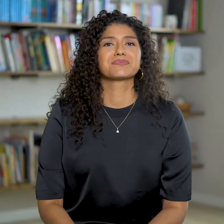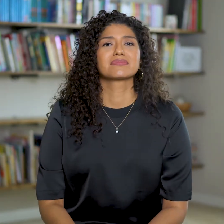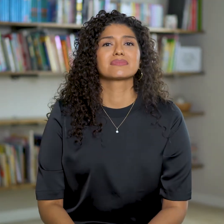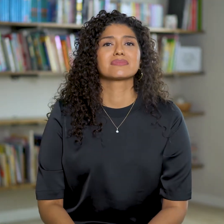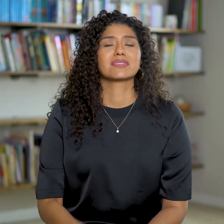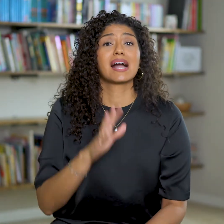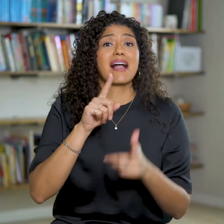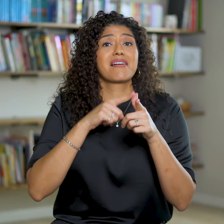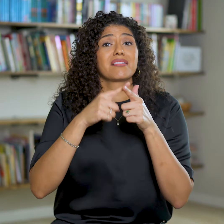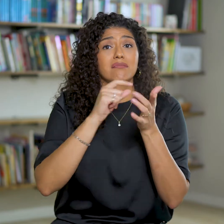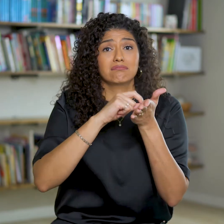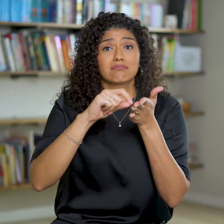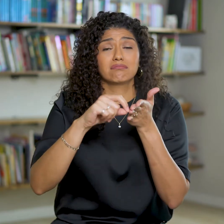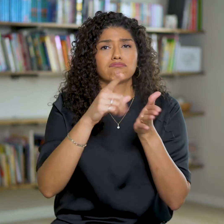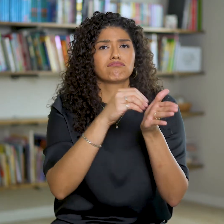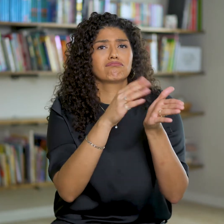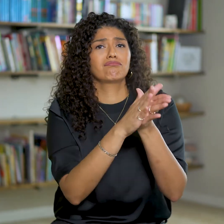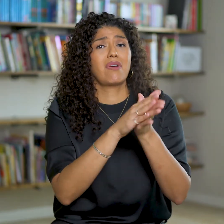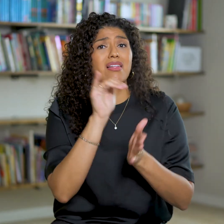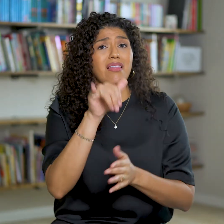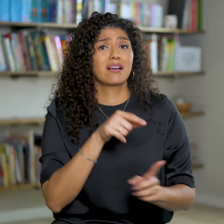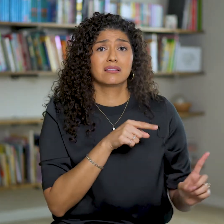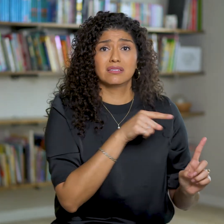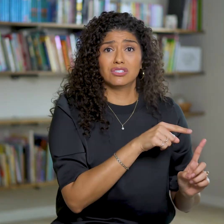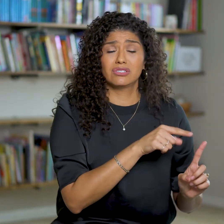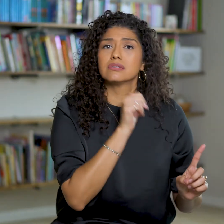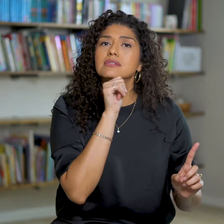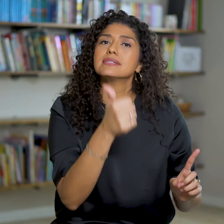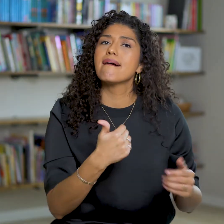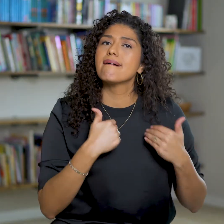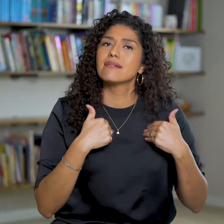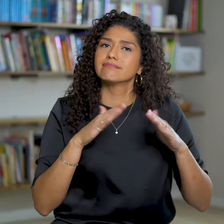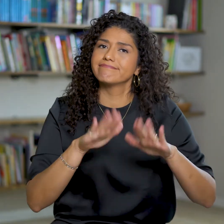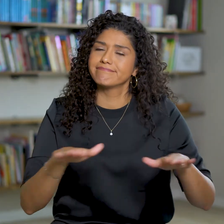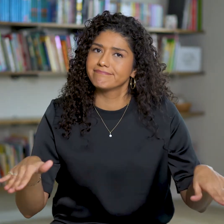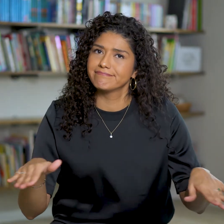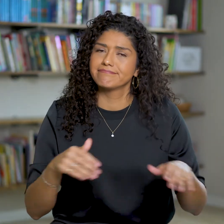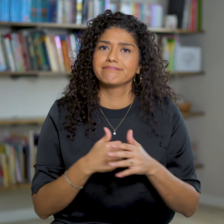Then Scripture notes that Michal didn’t have children.